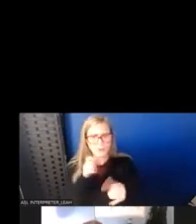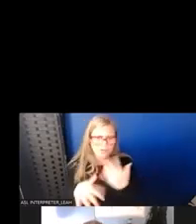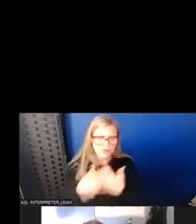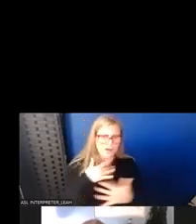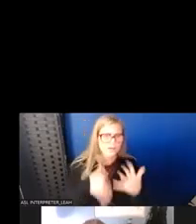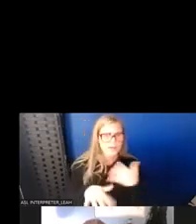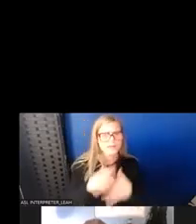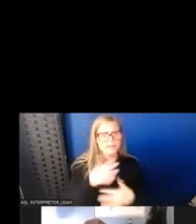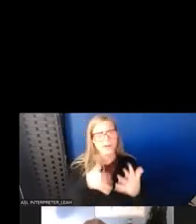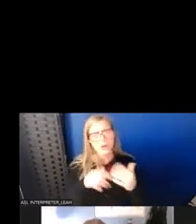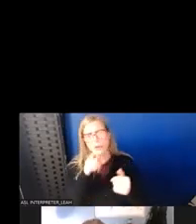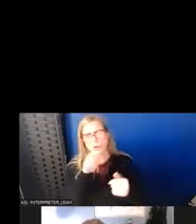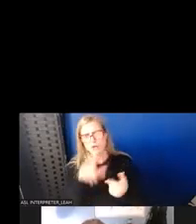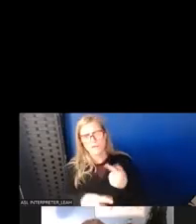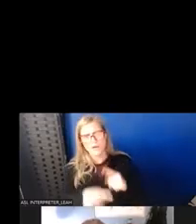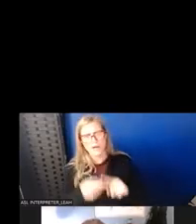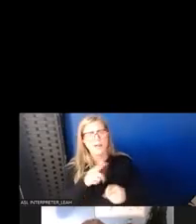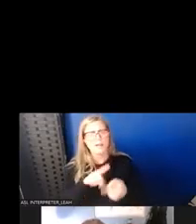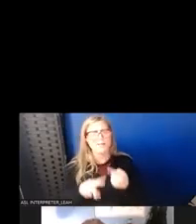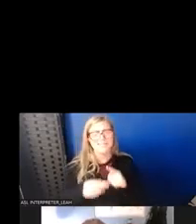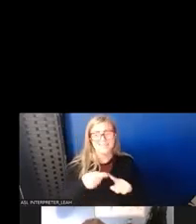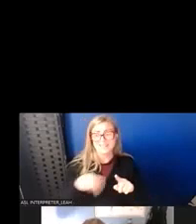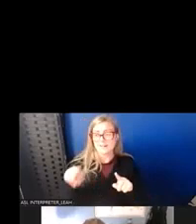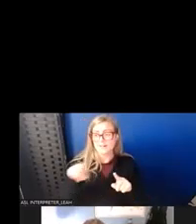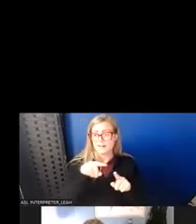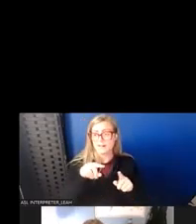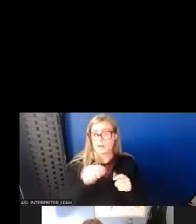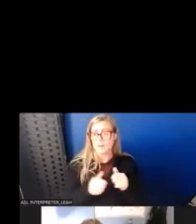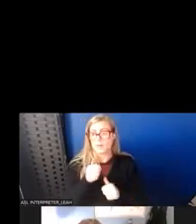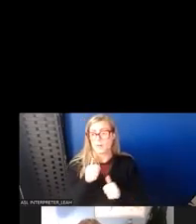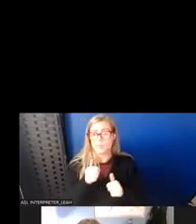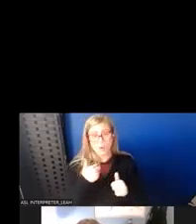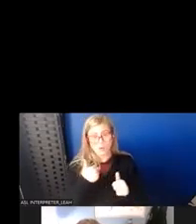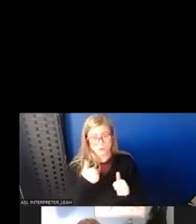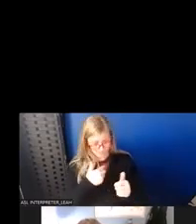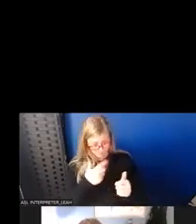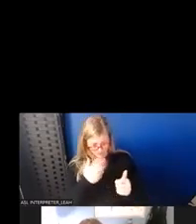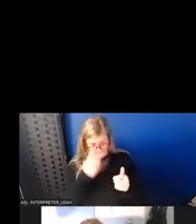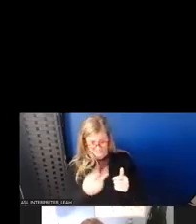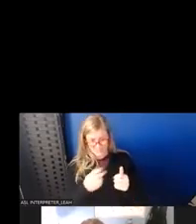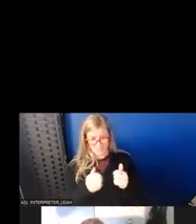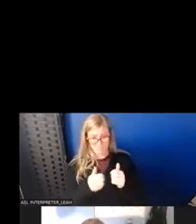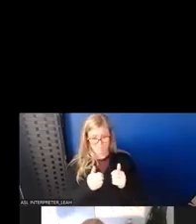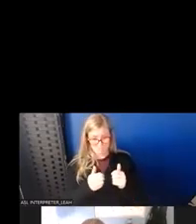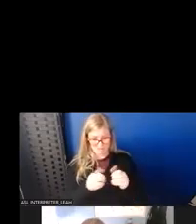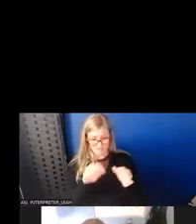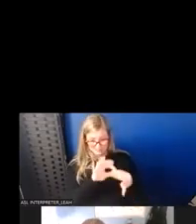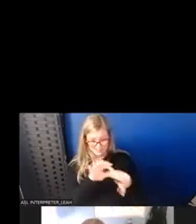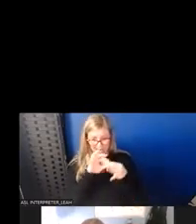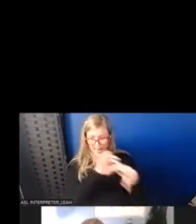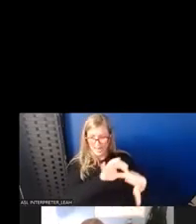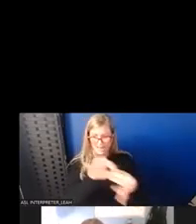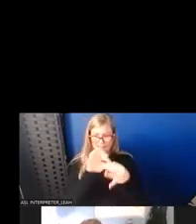And once we see that there's more of these ties and there's more opportunities to interact and there is deeper knowledge of